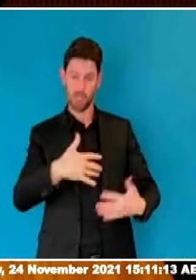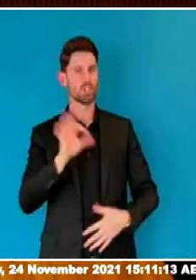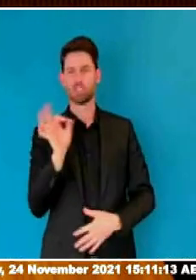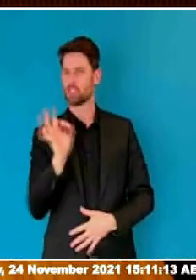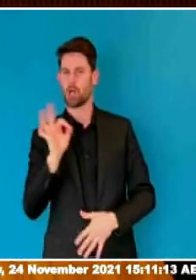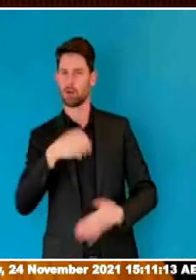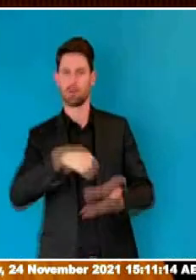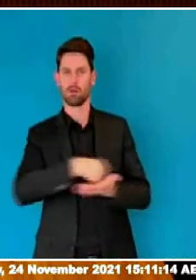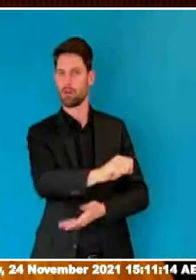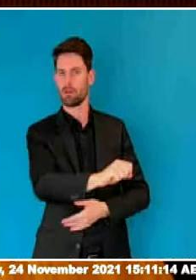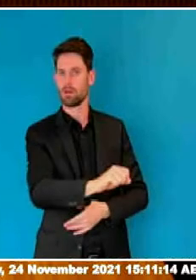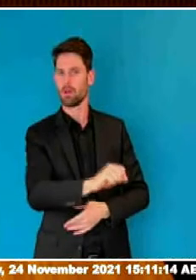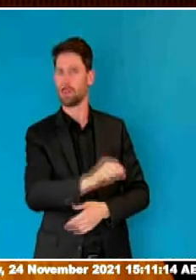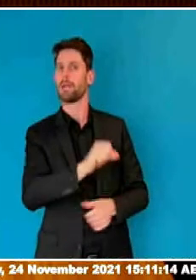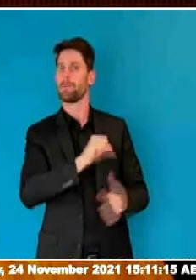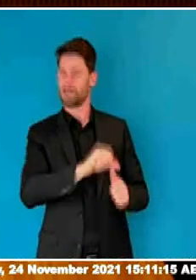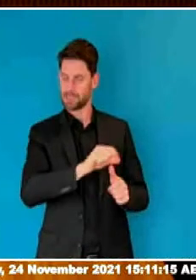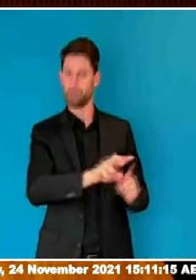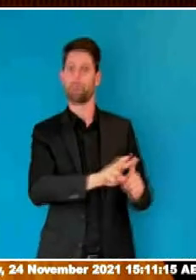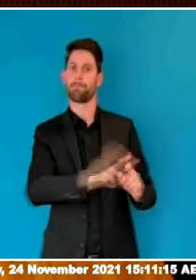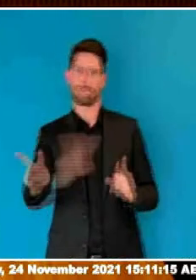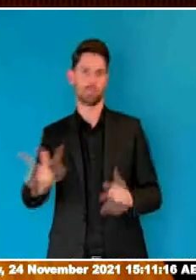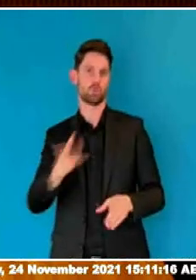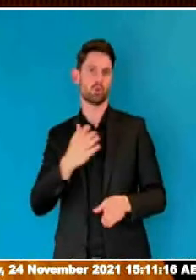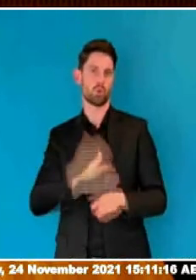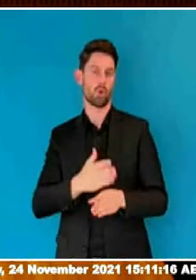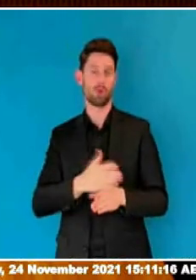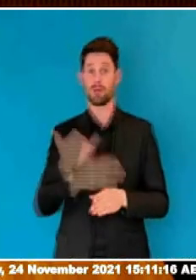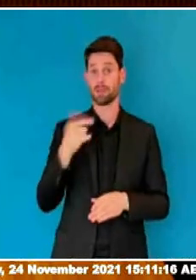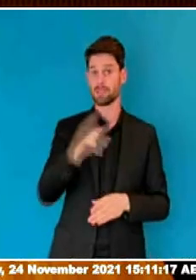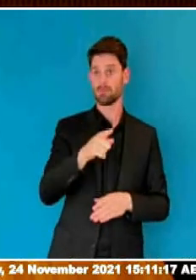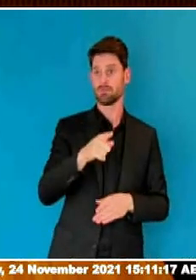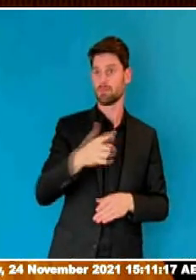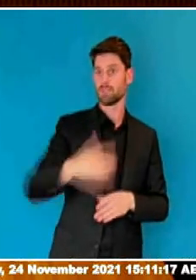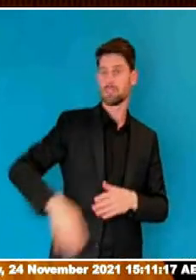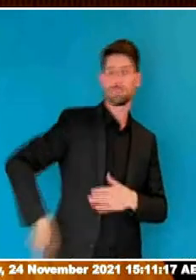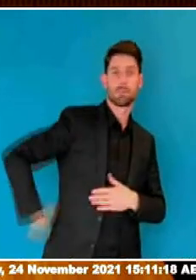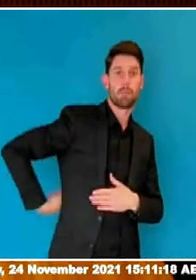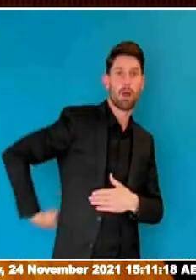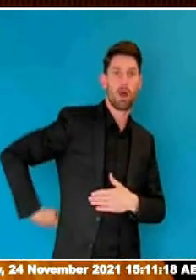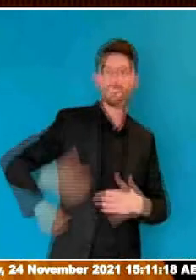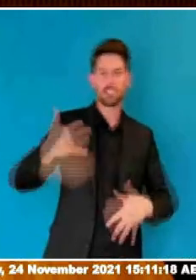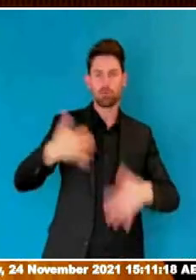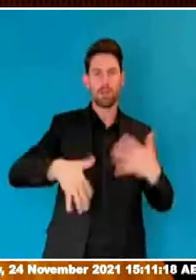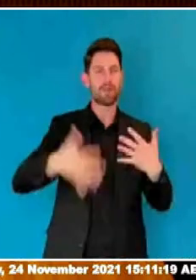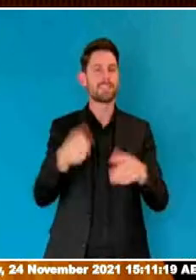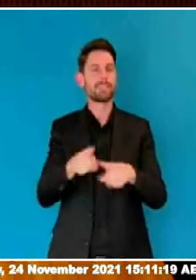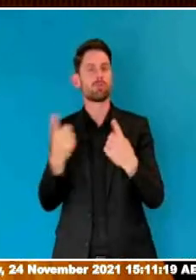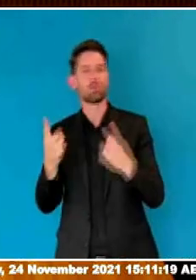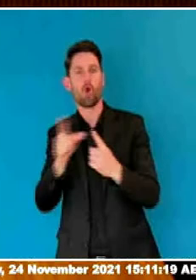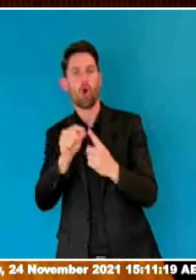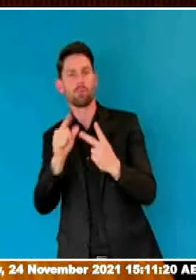workplace injury, particularly if it's a spinal injury, the benefits of creating that